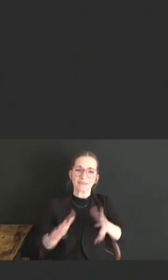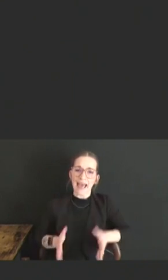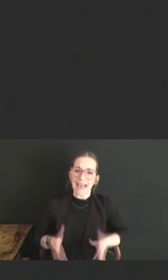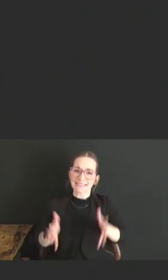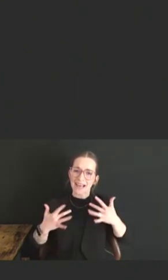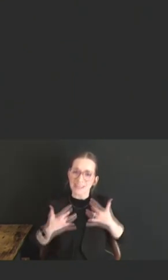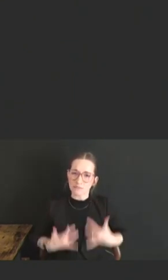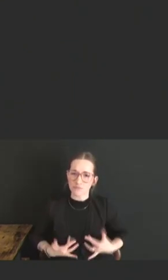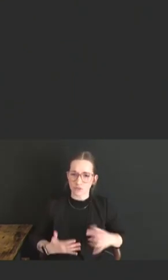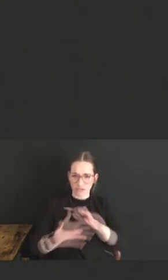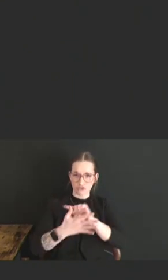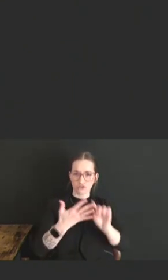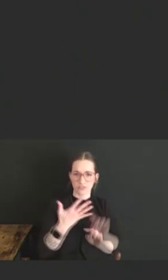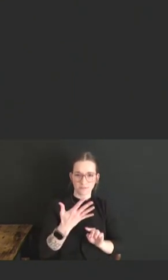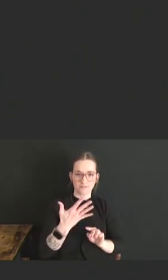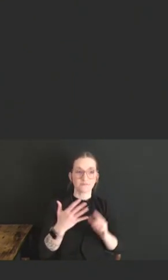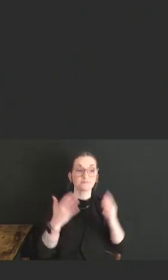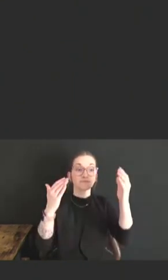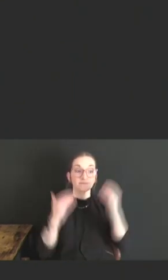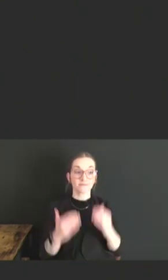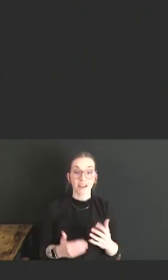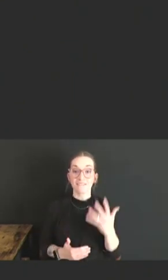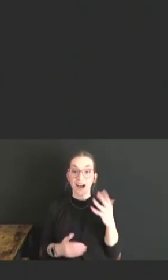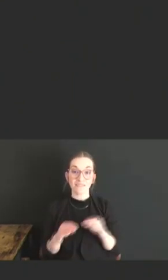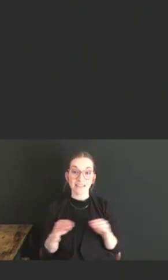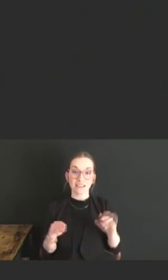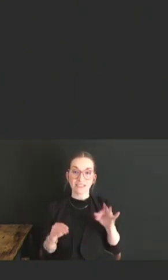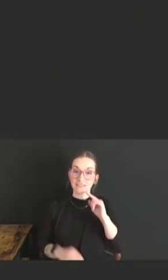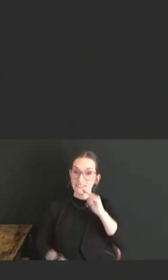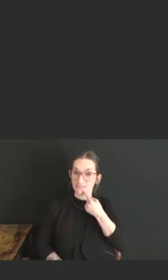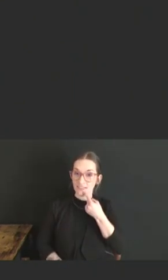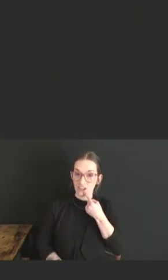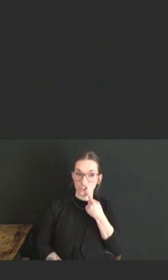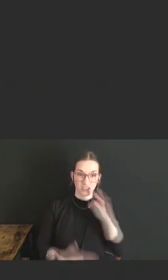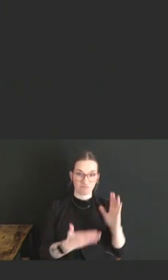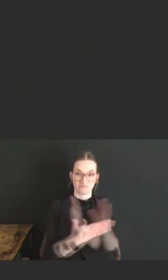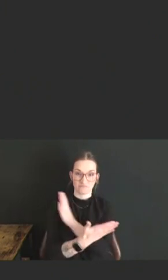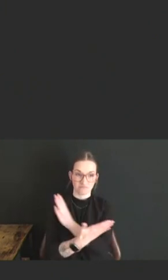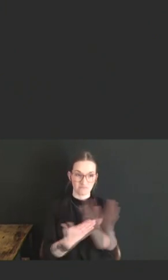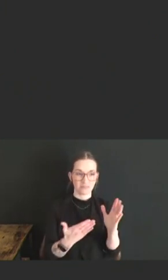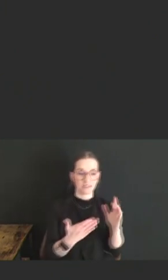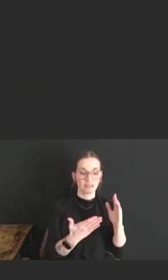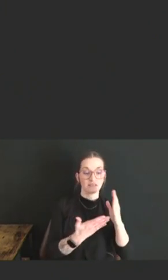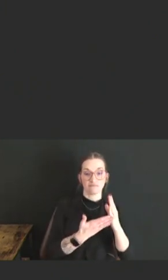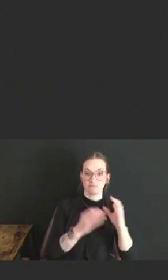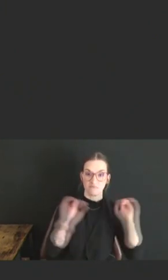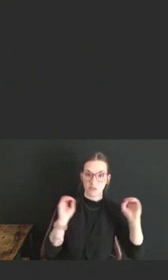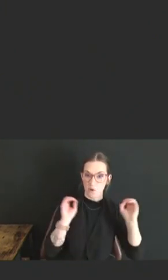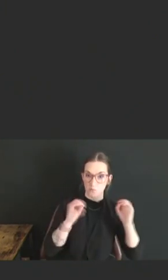levels of severity are assessed across these dimensions form no problems to extreme problems